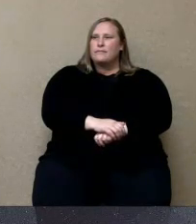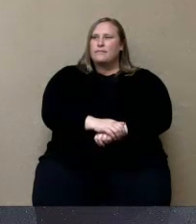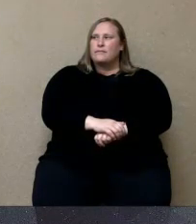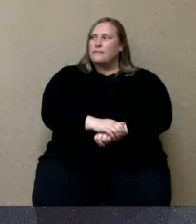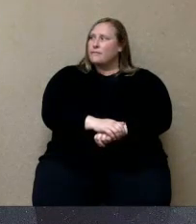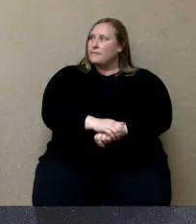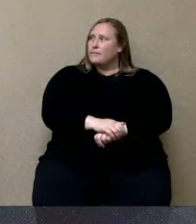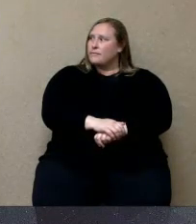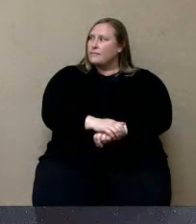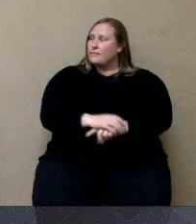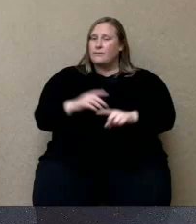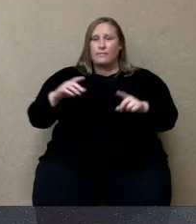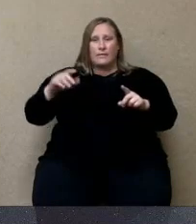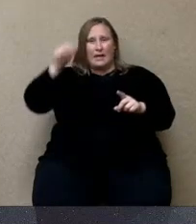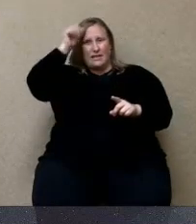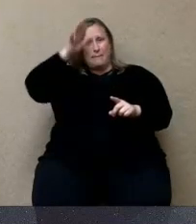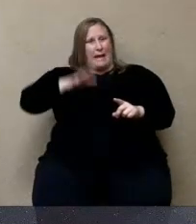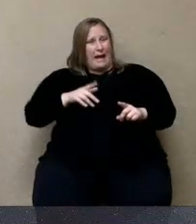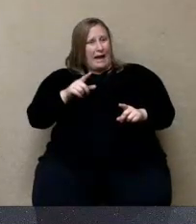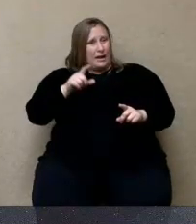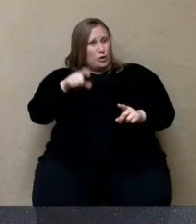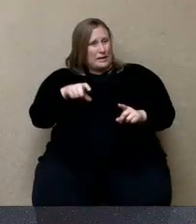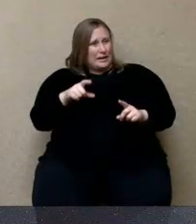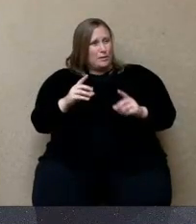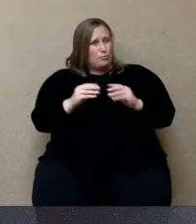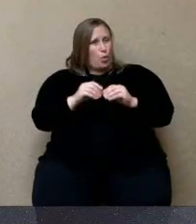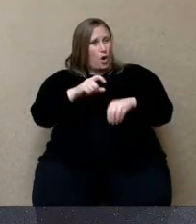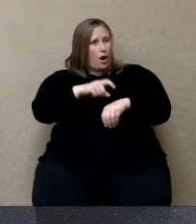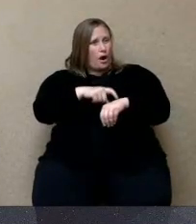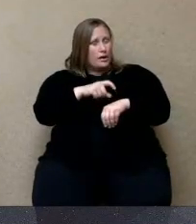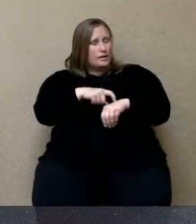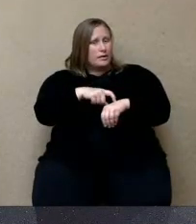Does he need more time or - >> Two of our